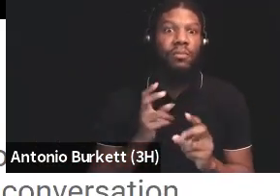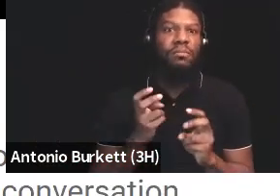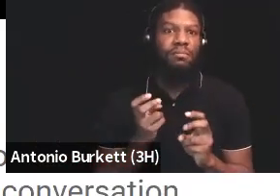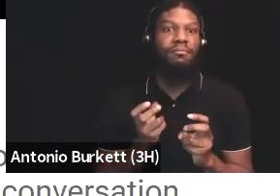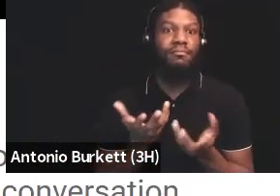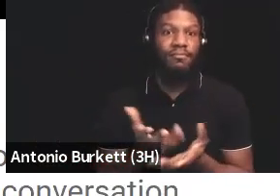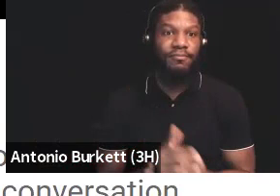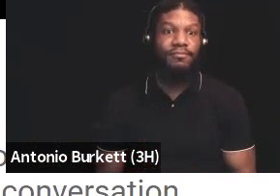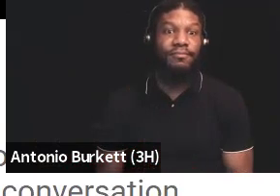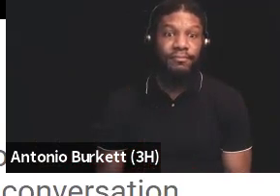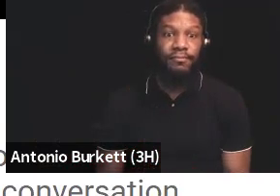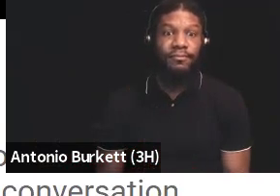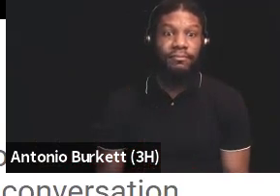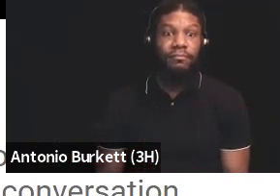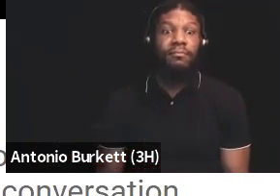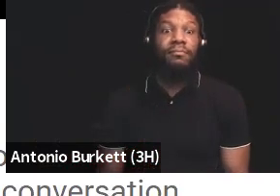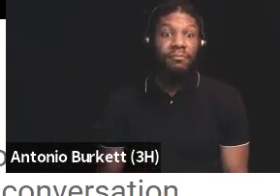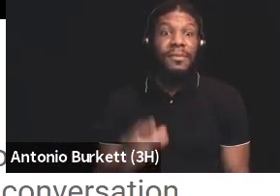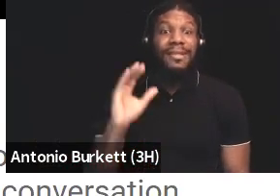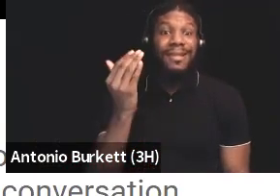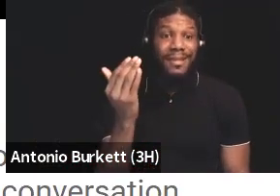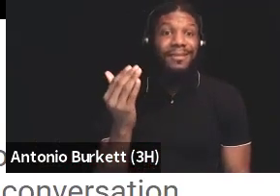Oh, it looks like question five is going to be our winner here.